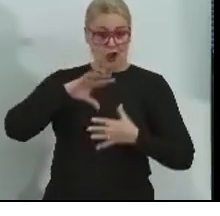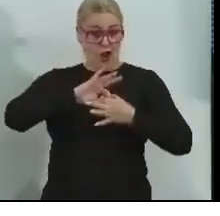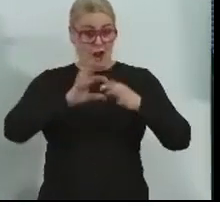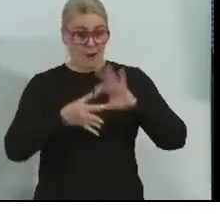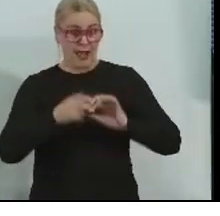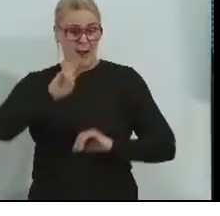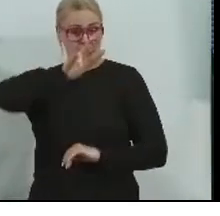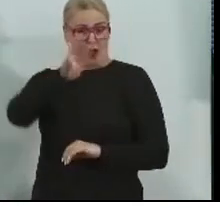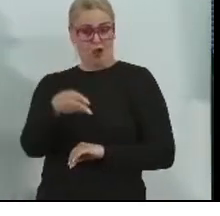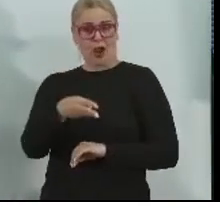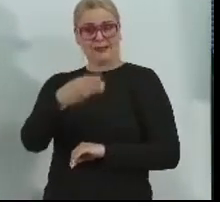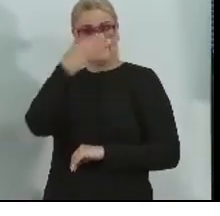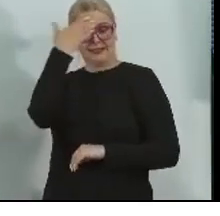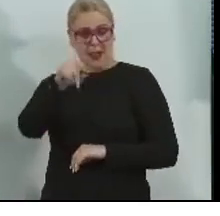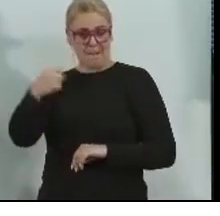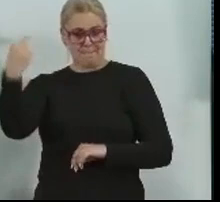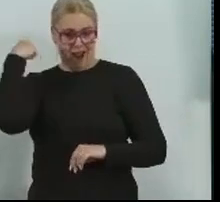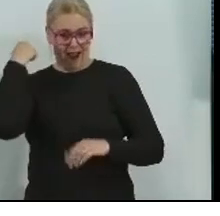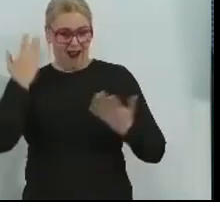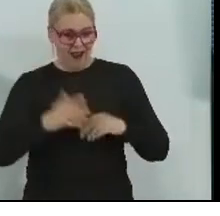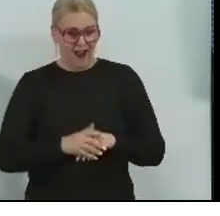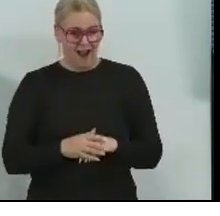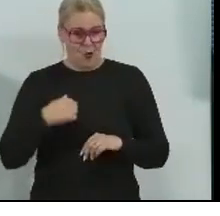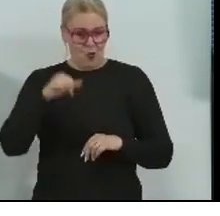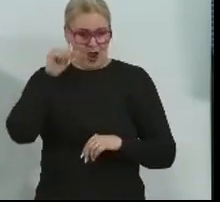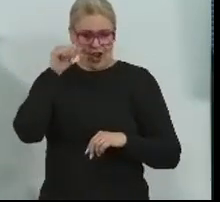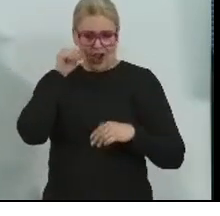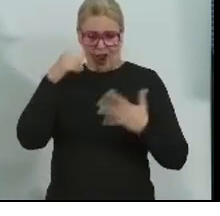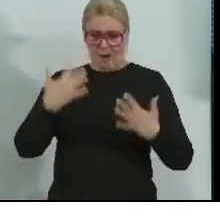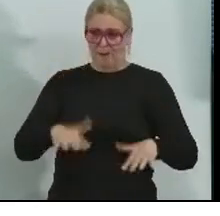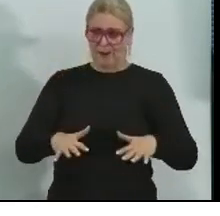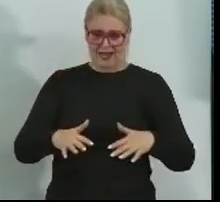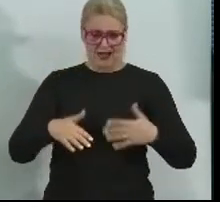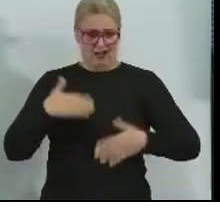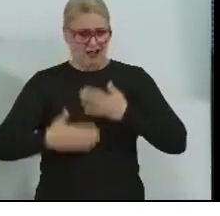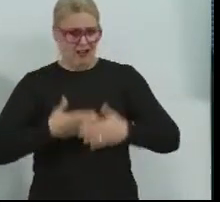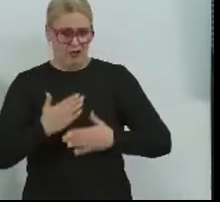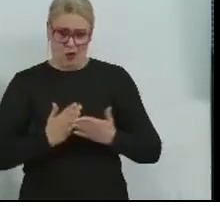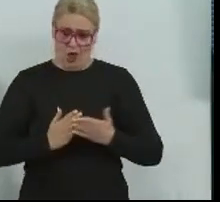I guess it's a social change just as much as it's a business or any other reason